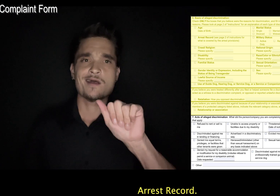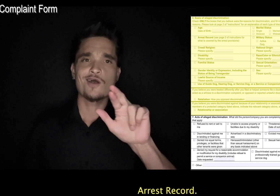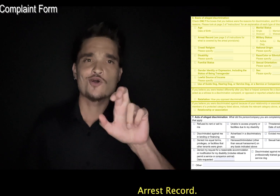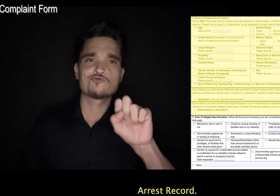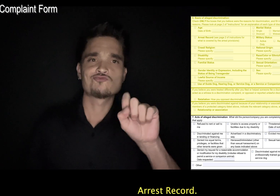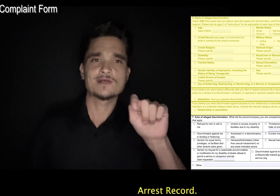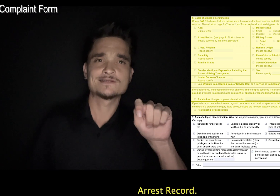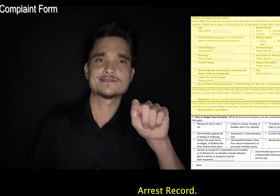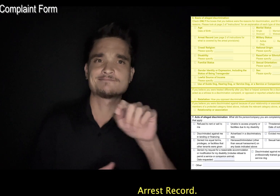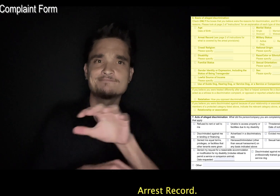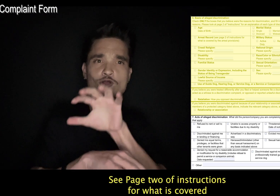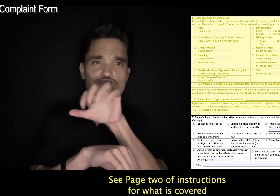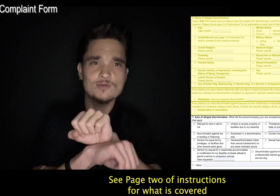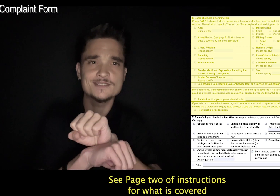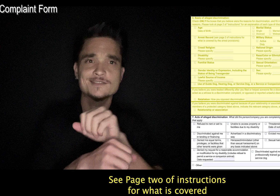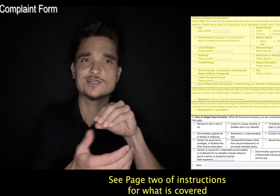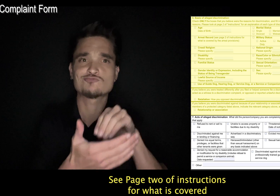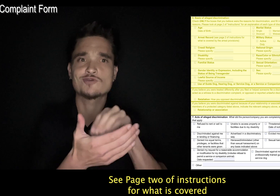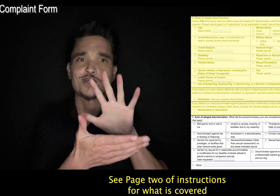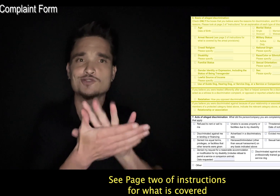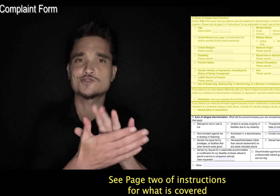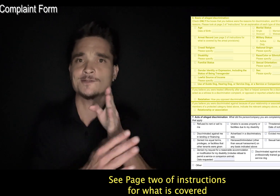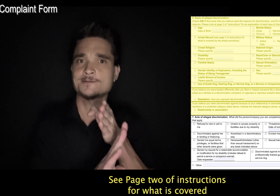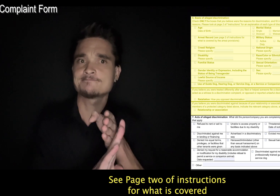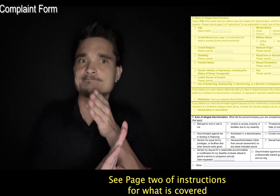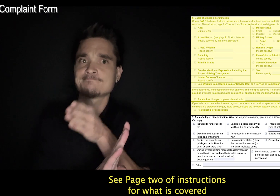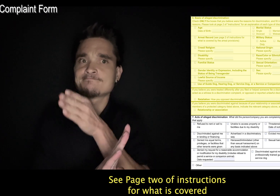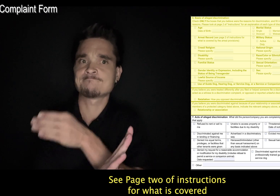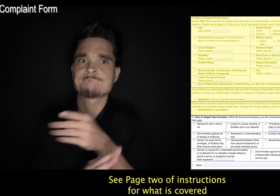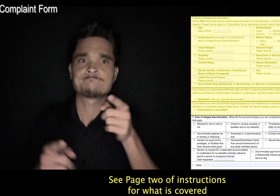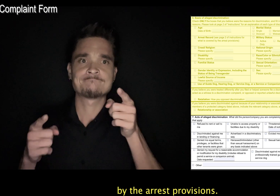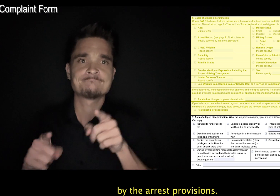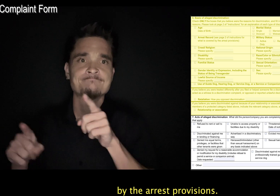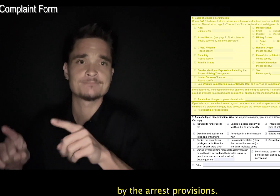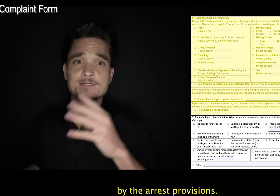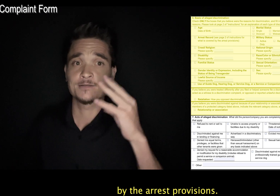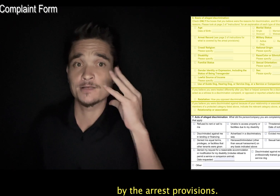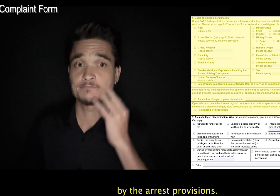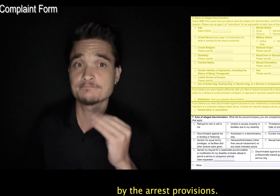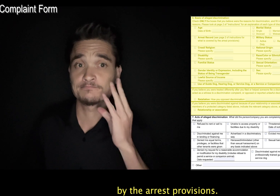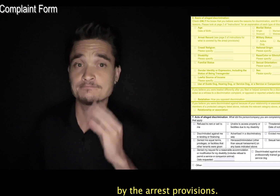Arrest Record. See Page two of instructions for what is covered by the arrest provisions.